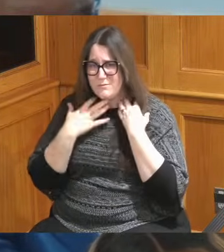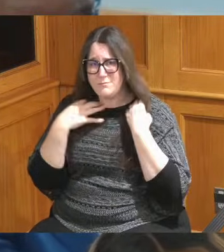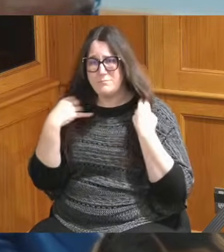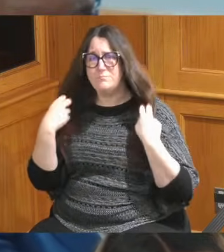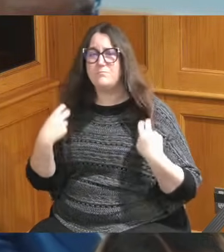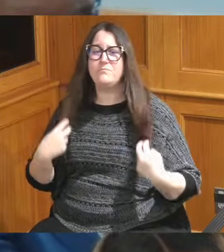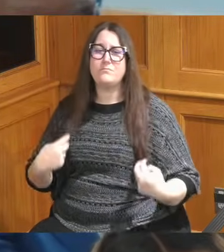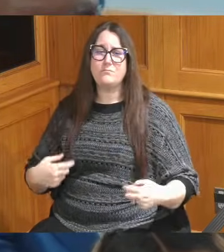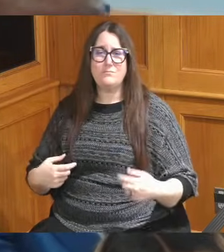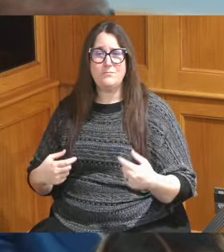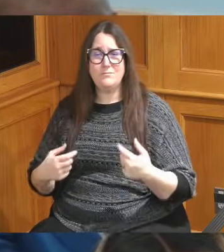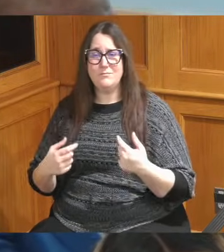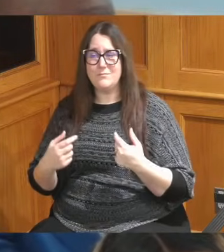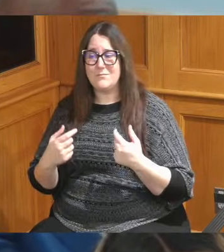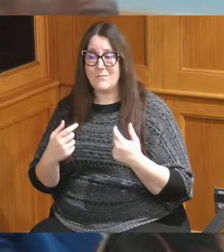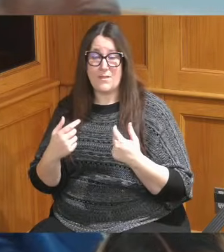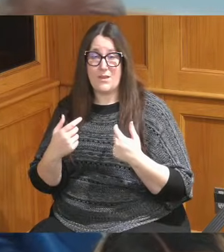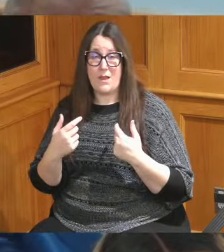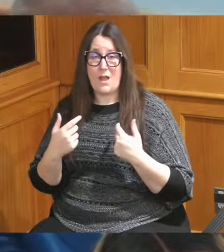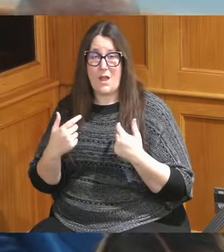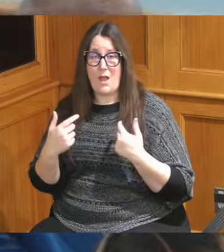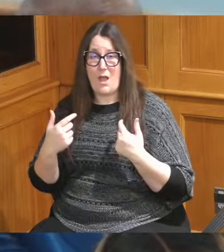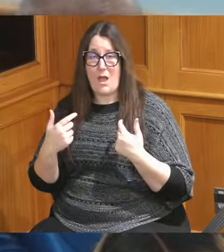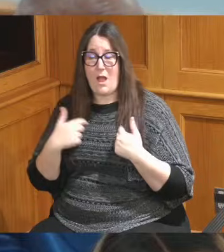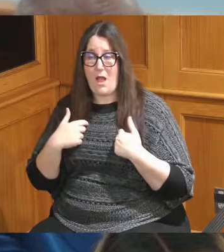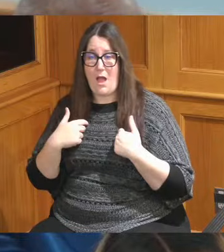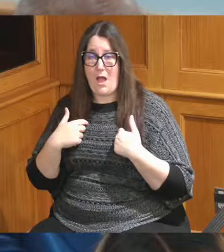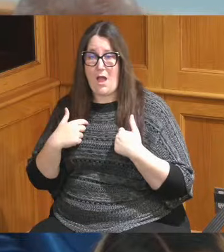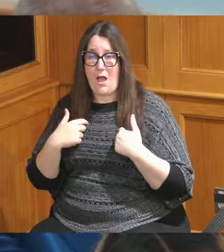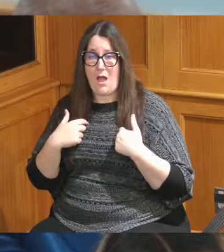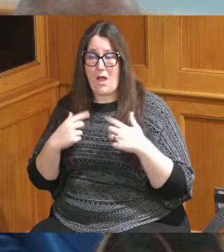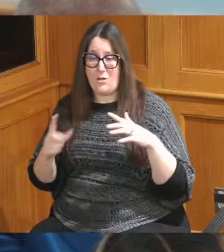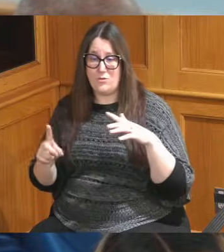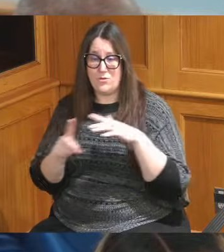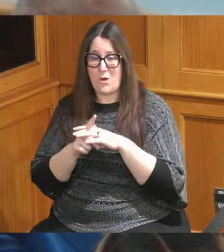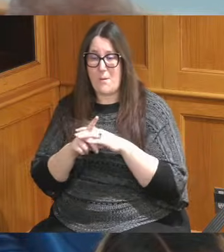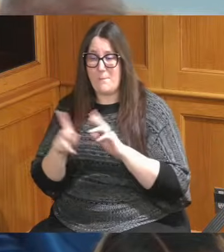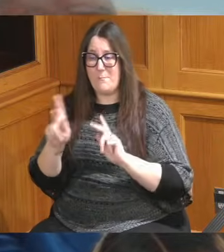I'll see somebody and they might I'm looking for re-entry. I said, "Now wait a minute,